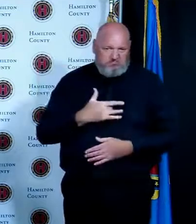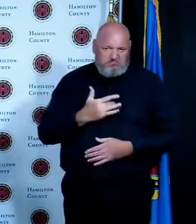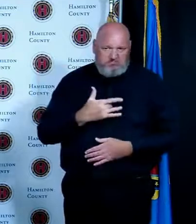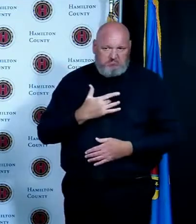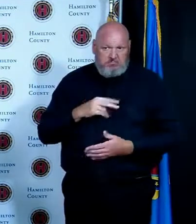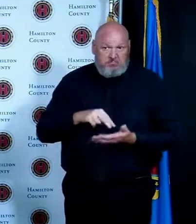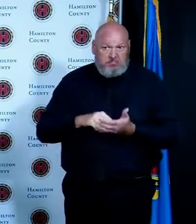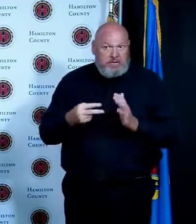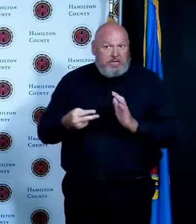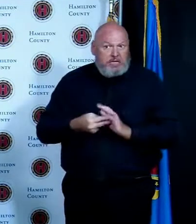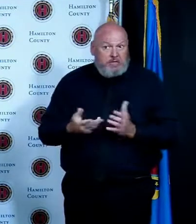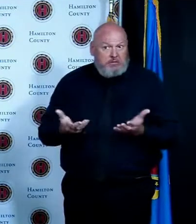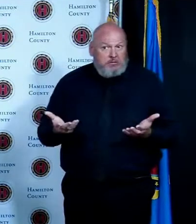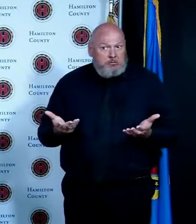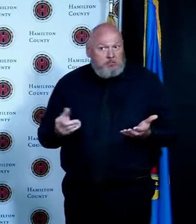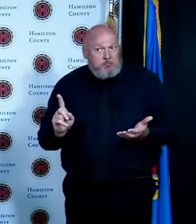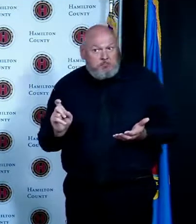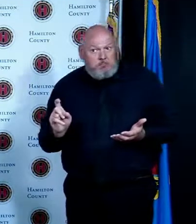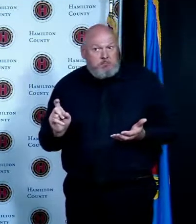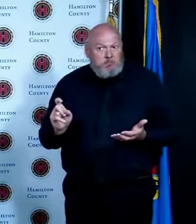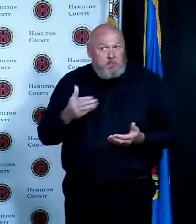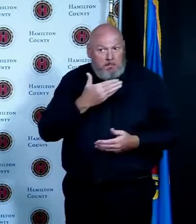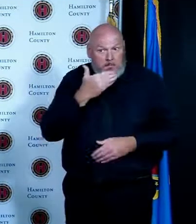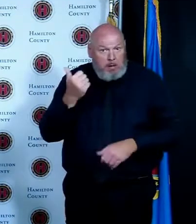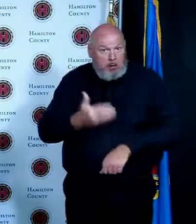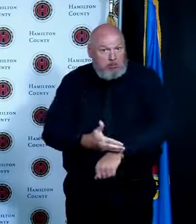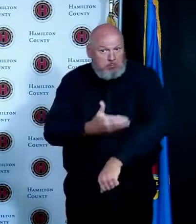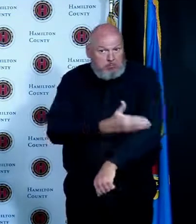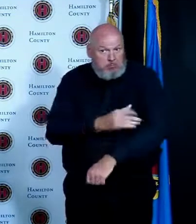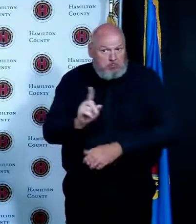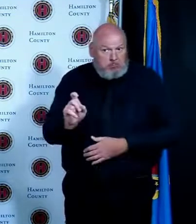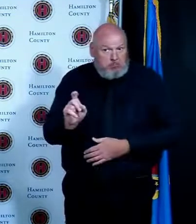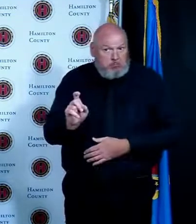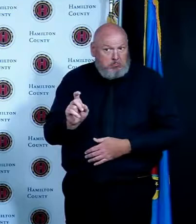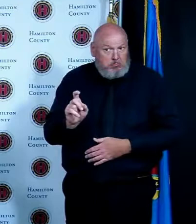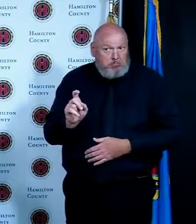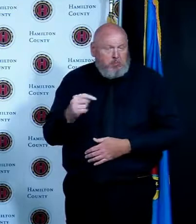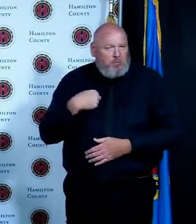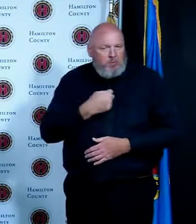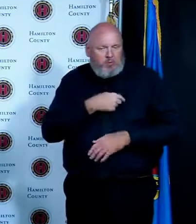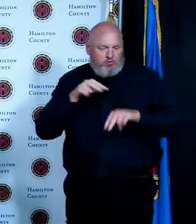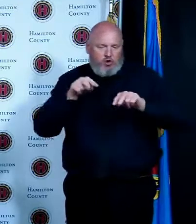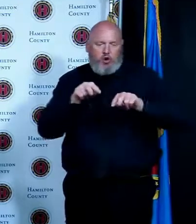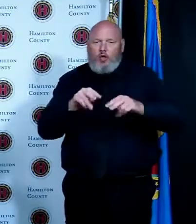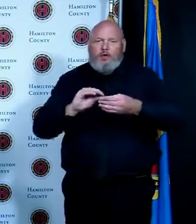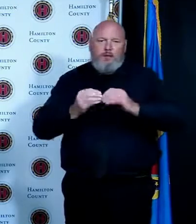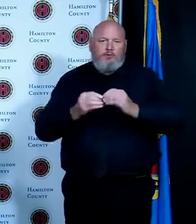to that question until uh until we kind of make our way through summer you mentioned some of the things that